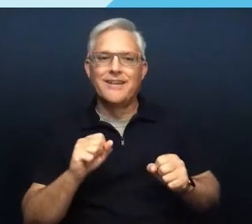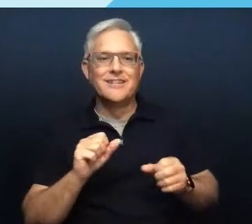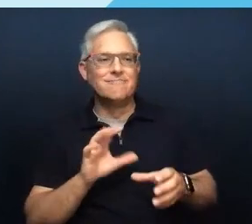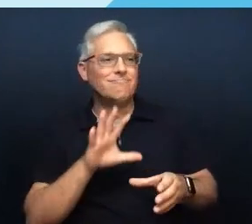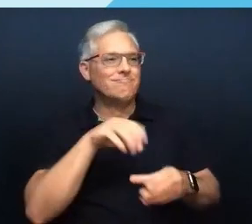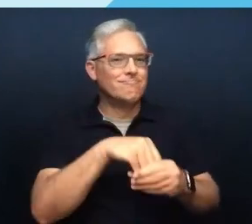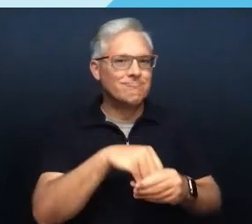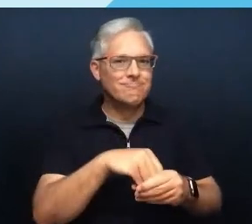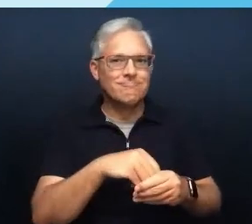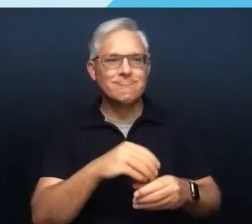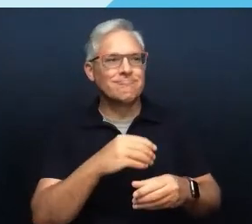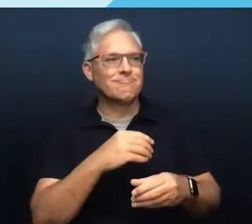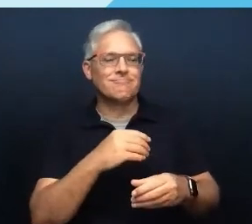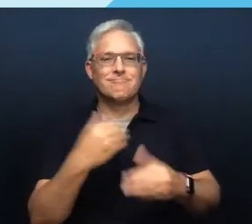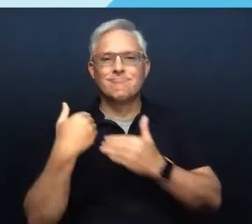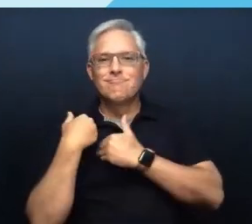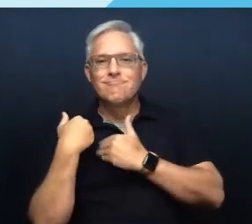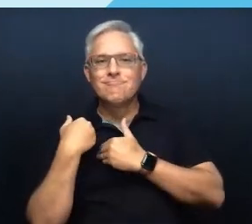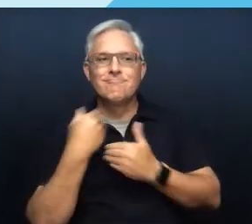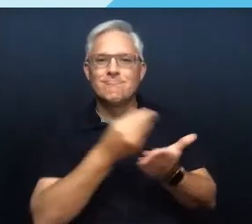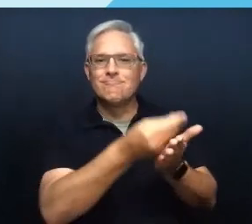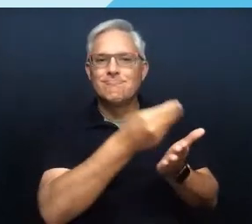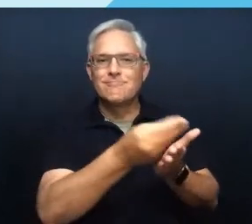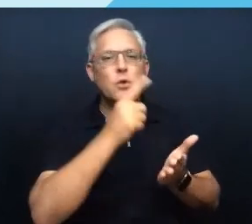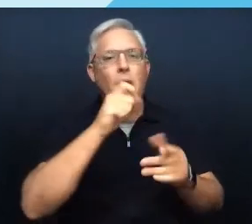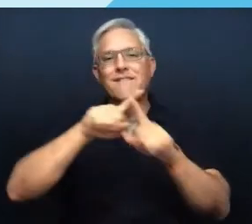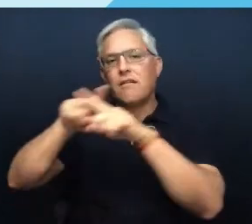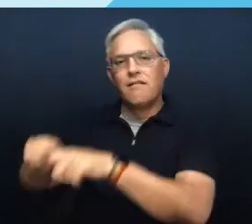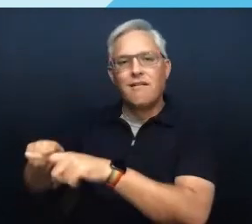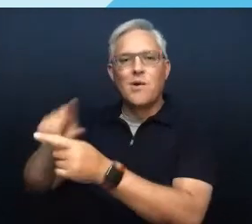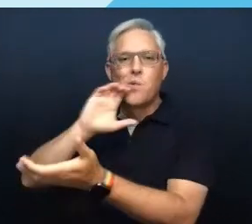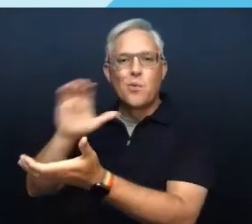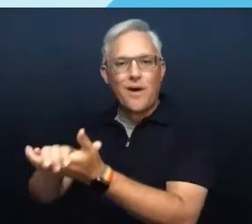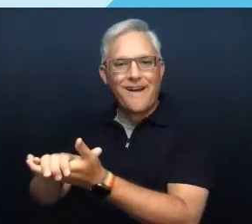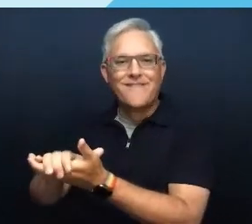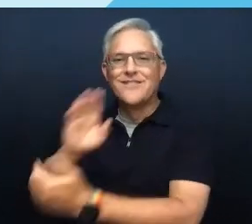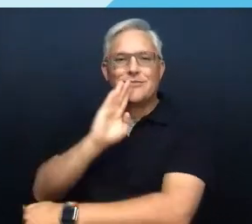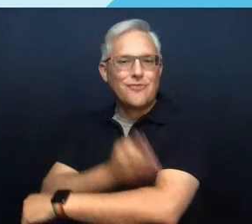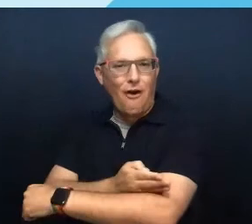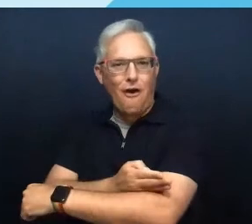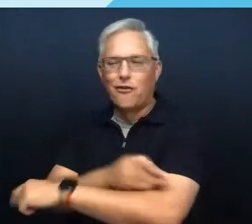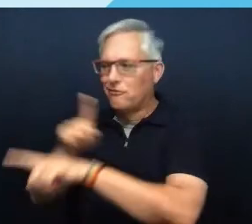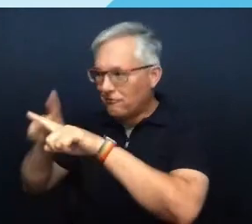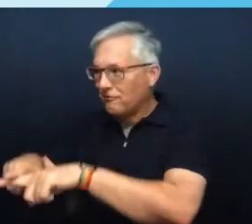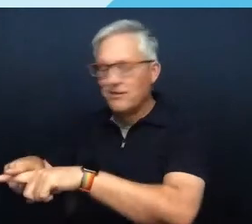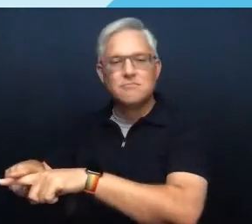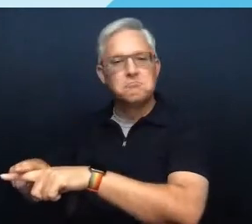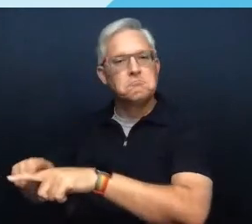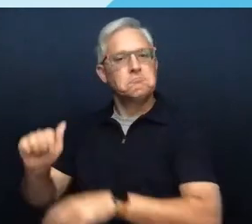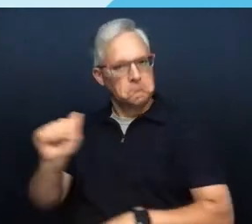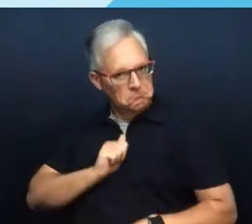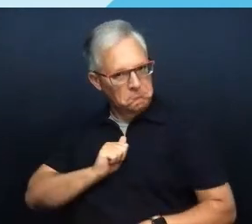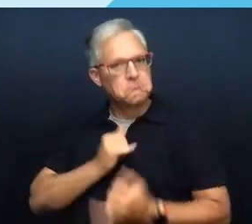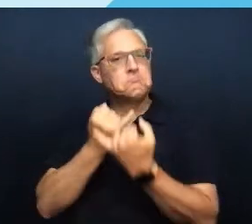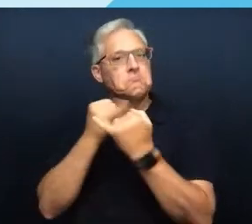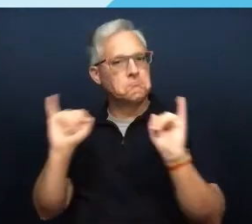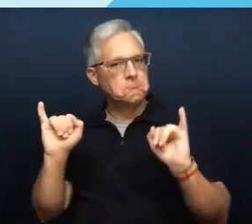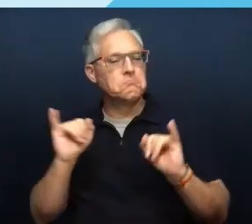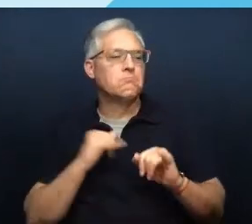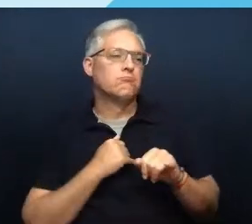have to do all the shopping. I could do it myself as well by filling out what was needed